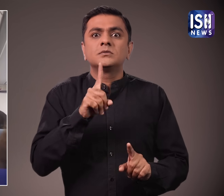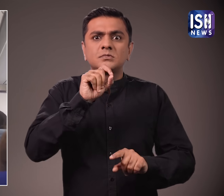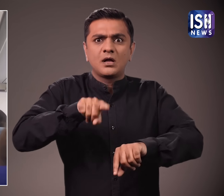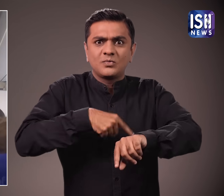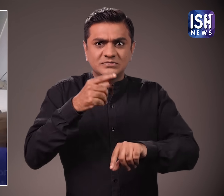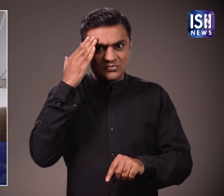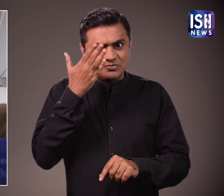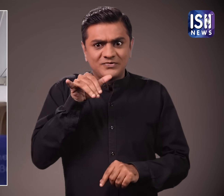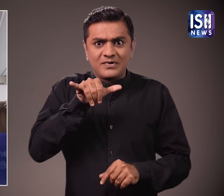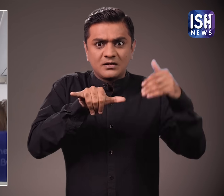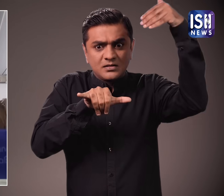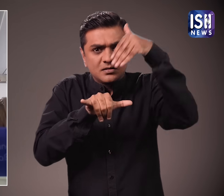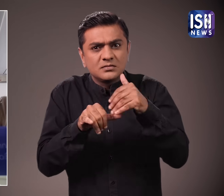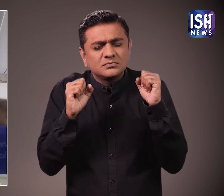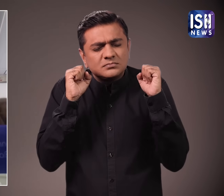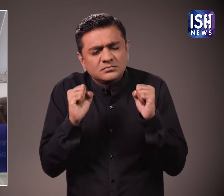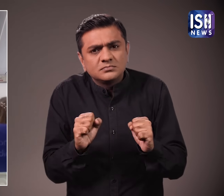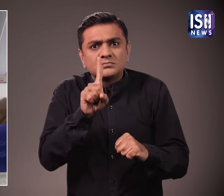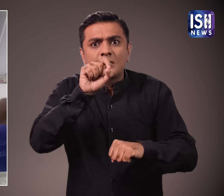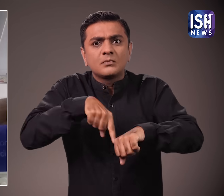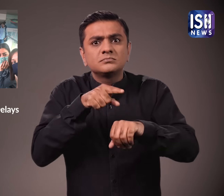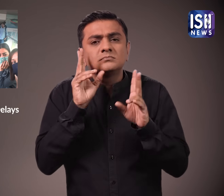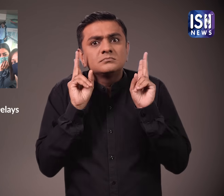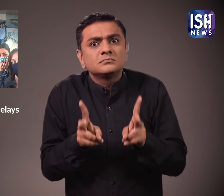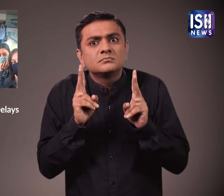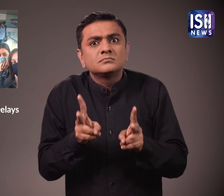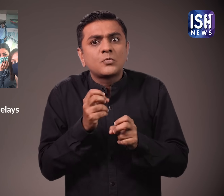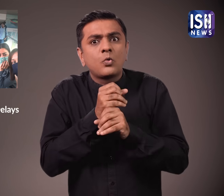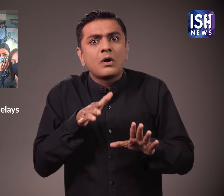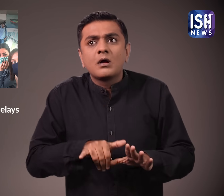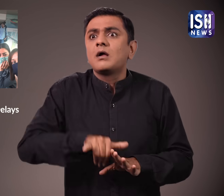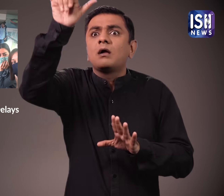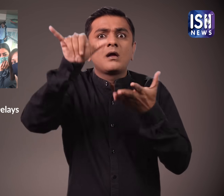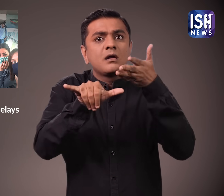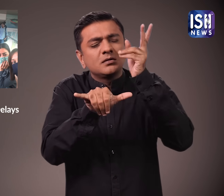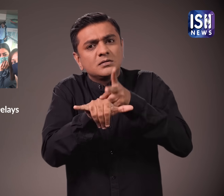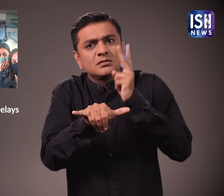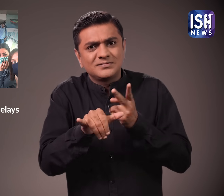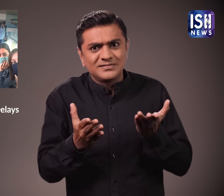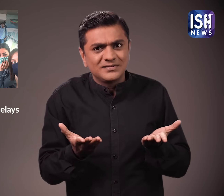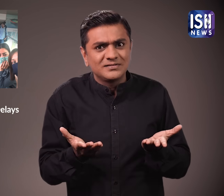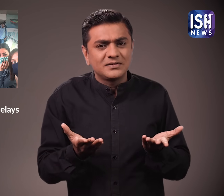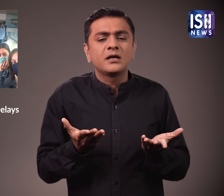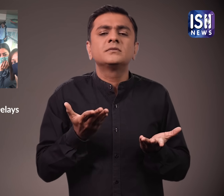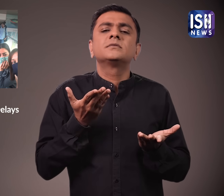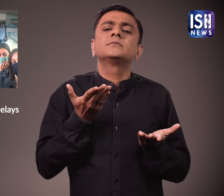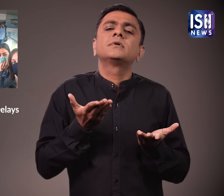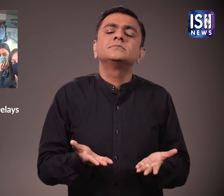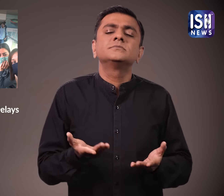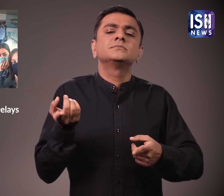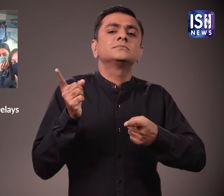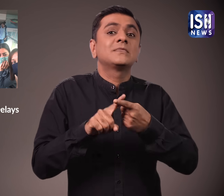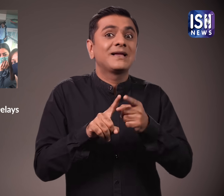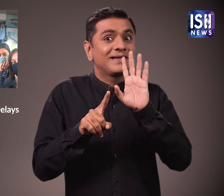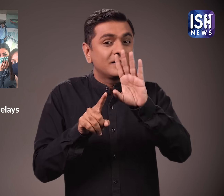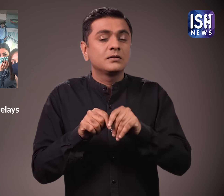The passengers had already been sitting the aircraft for 10 hours, without the flight taking off.